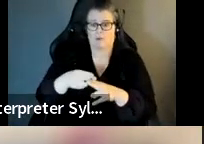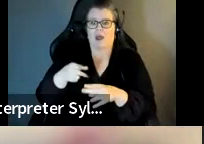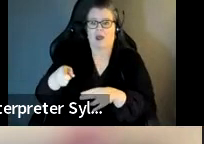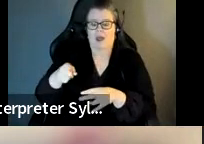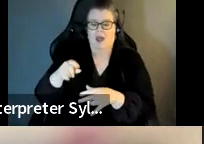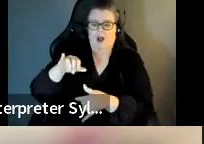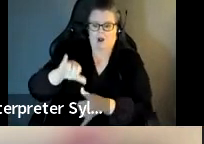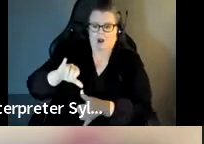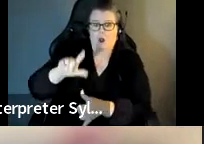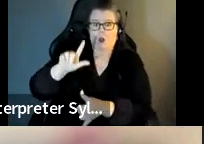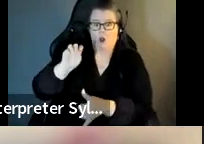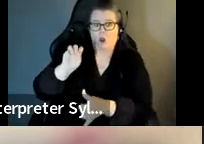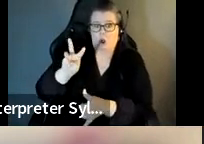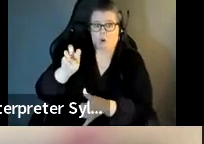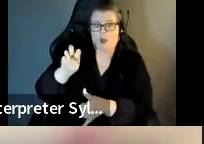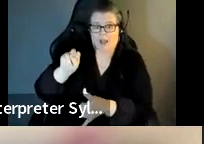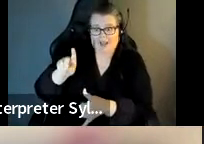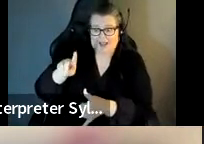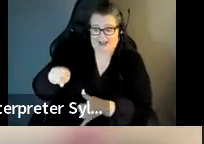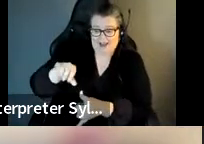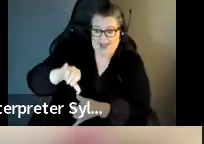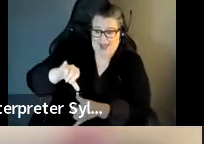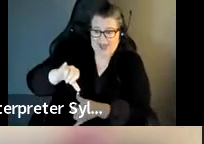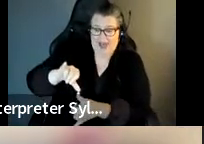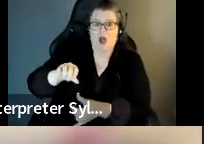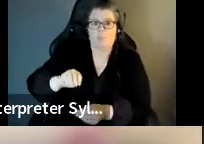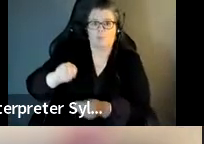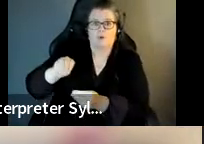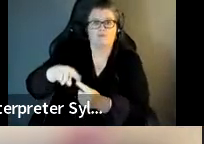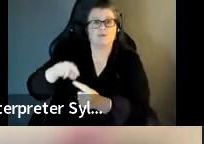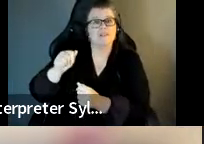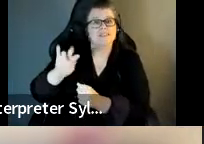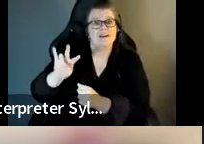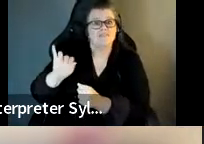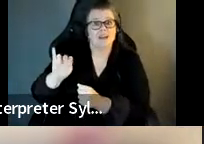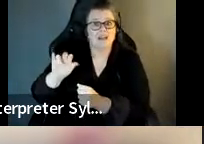we are, of course, troubled by the technical challenges that we've already identified over